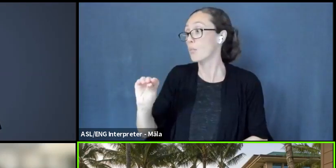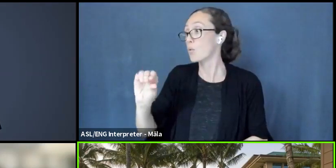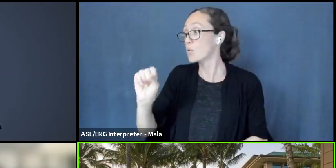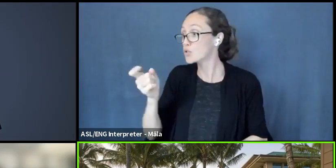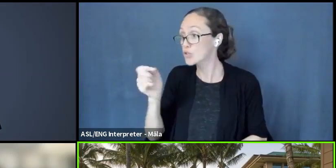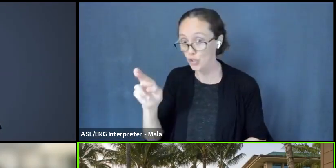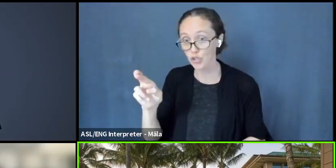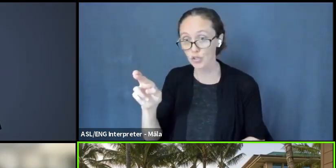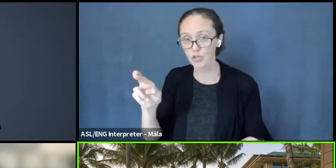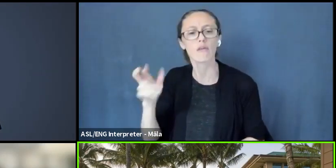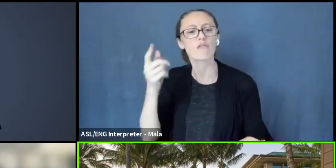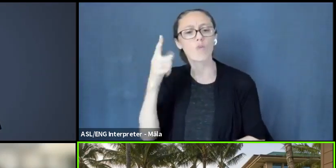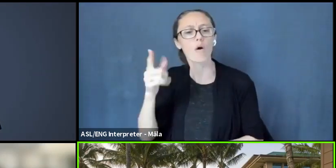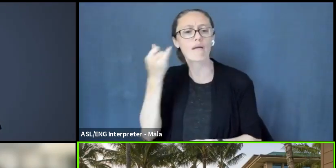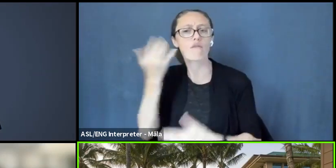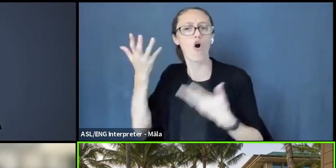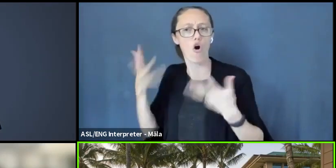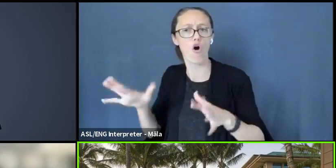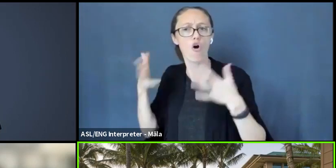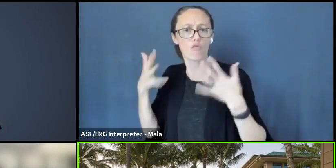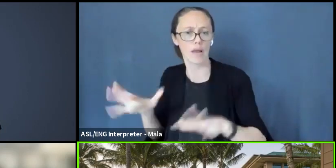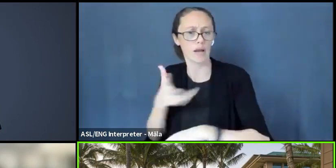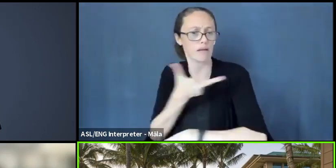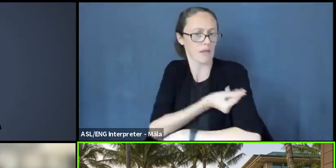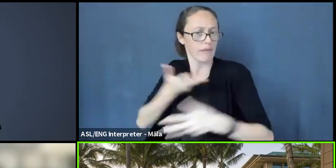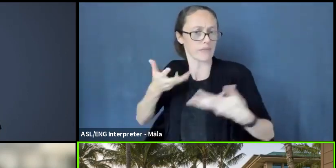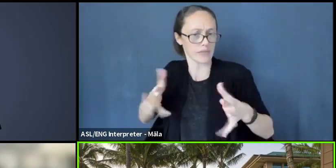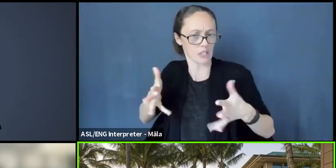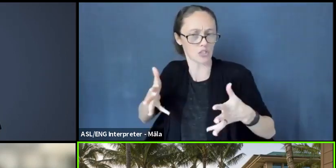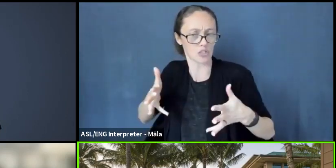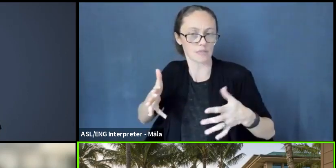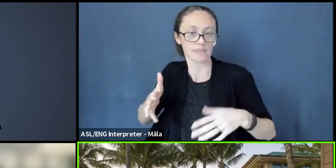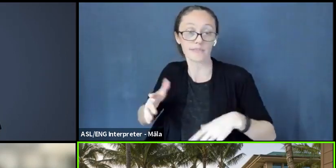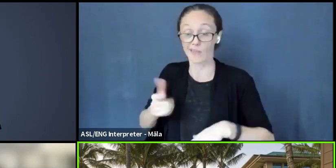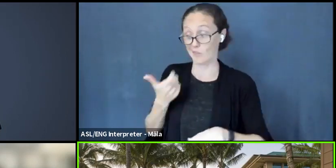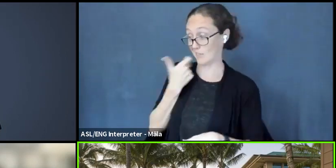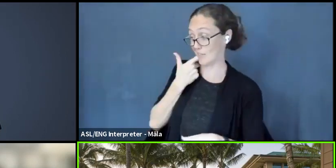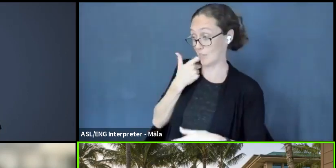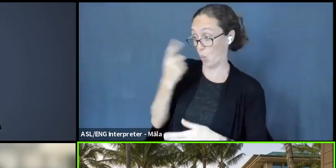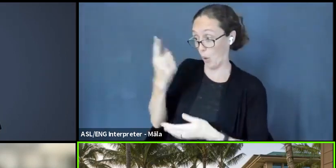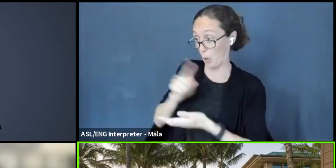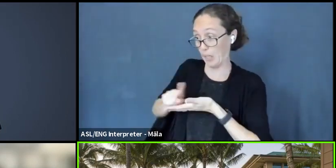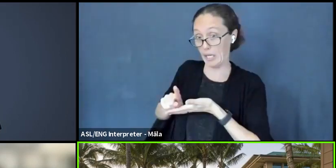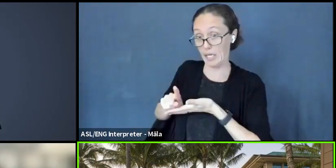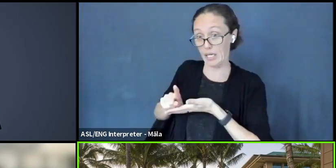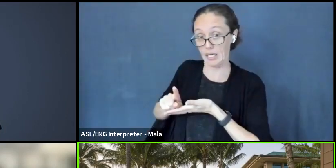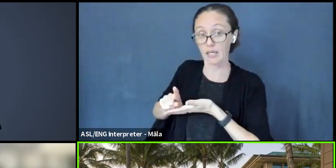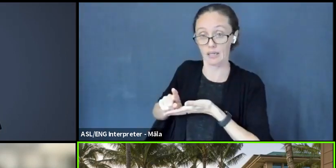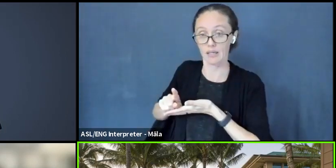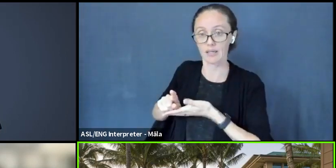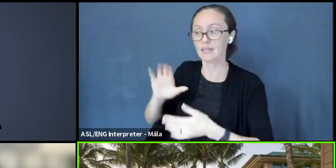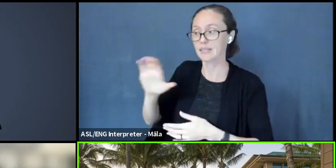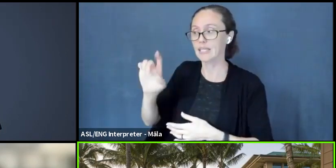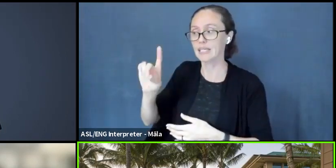Evidence is was discussed just this past week at the CDC.